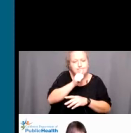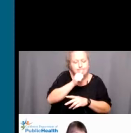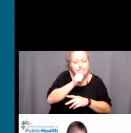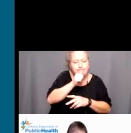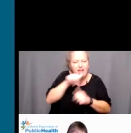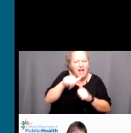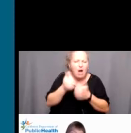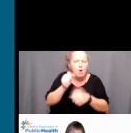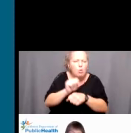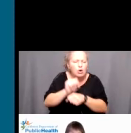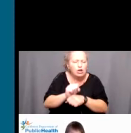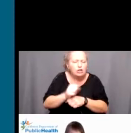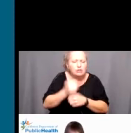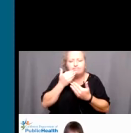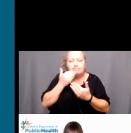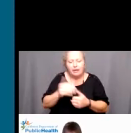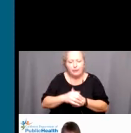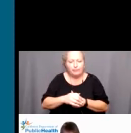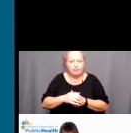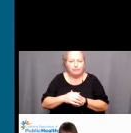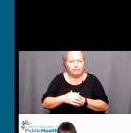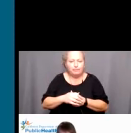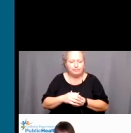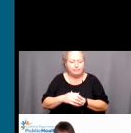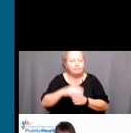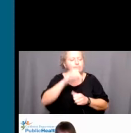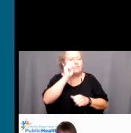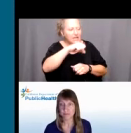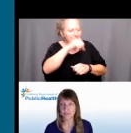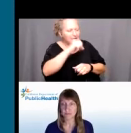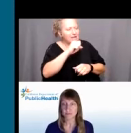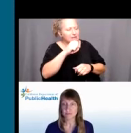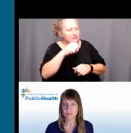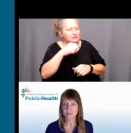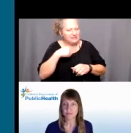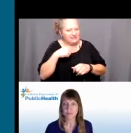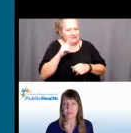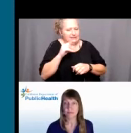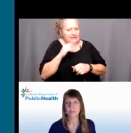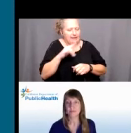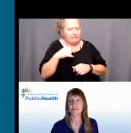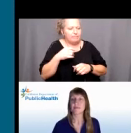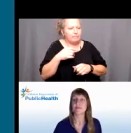Thanks. Yeah, I think it's it's a it's a difficult problem for sure,